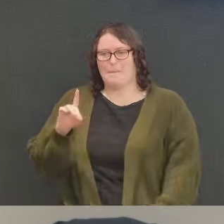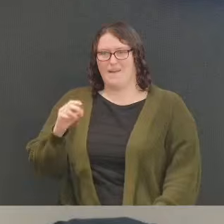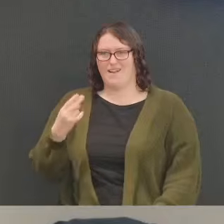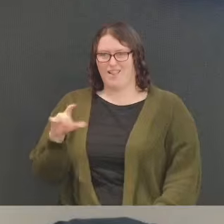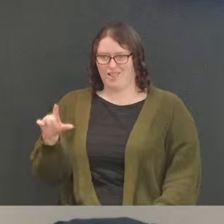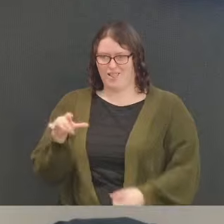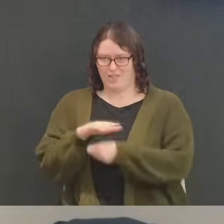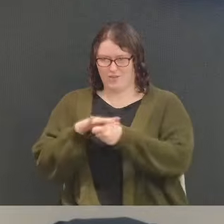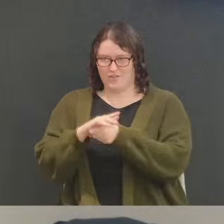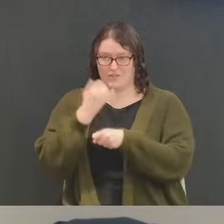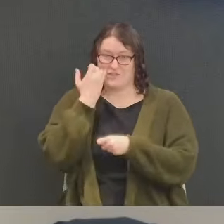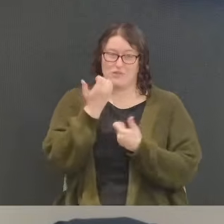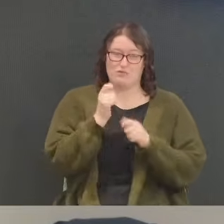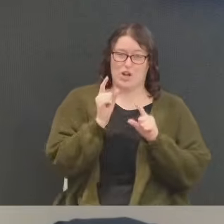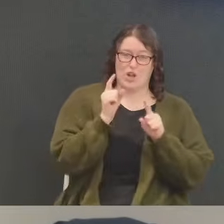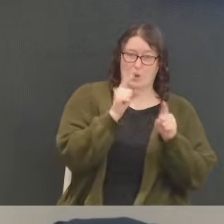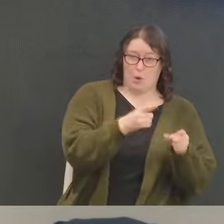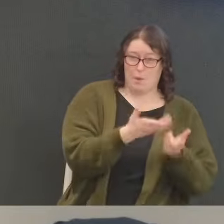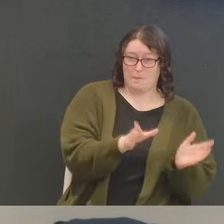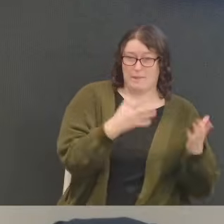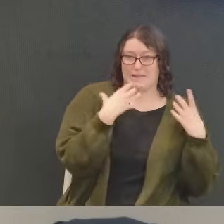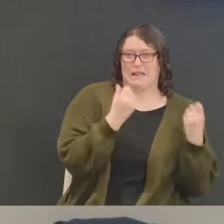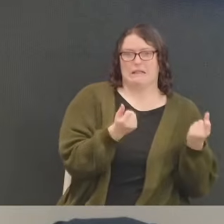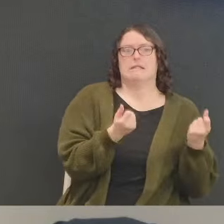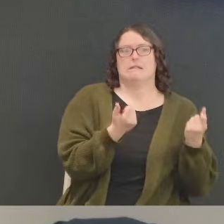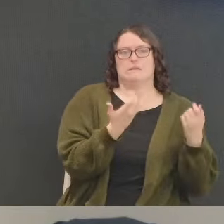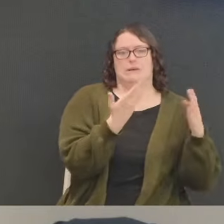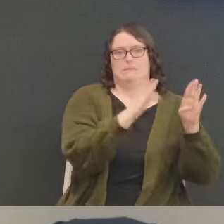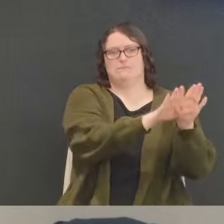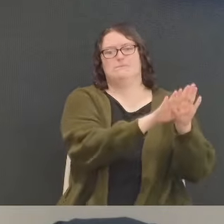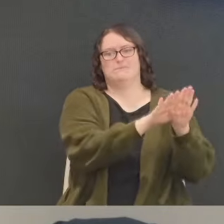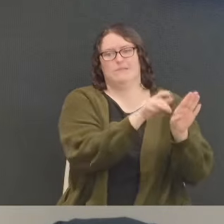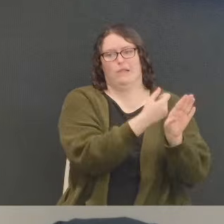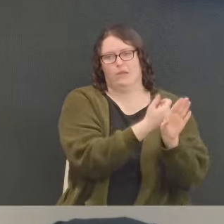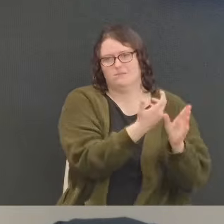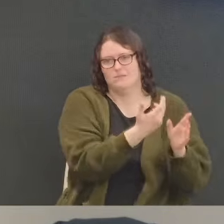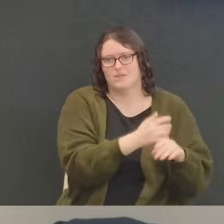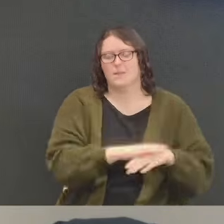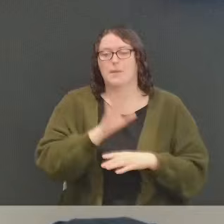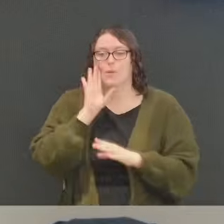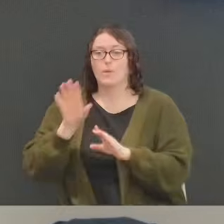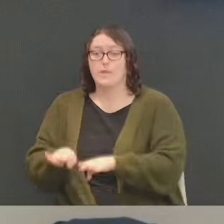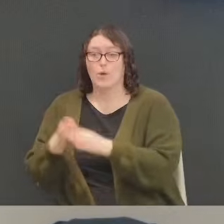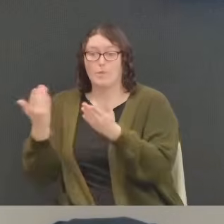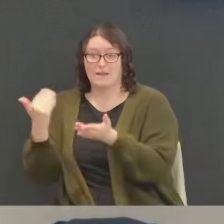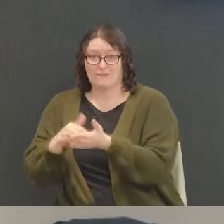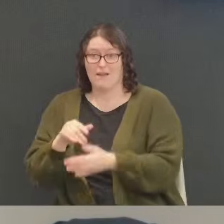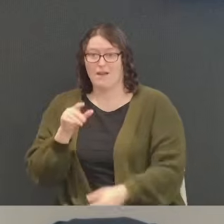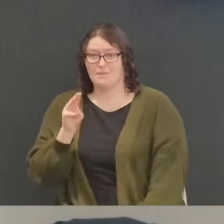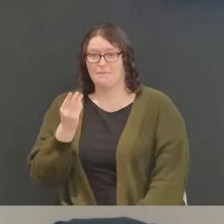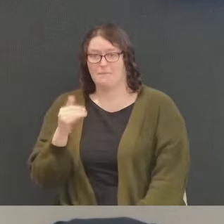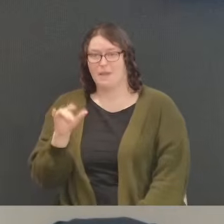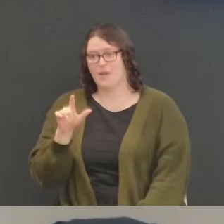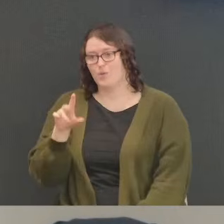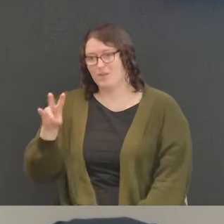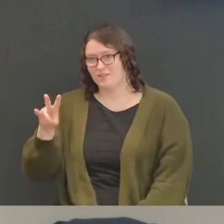tried to go over there, they are closed, but they will will reopen on the 27th. Um, we mentioned